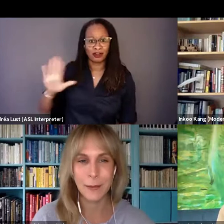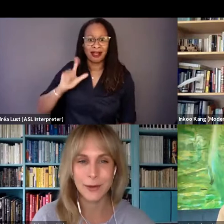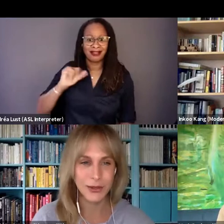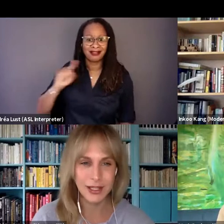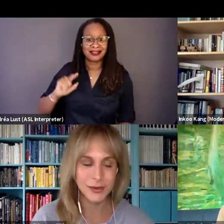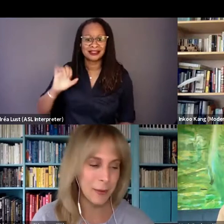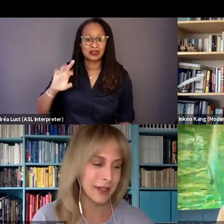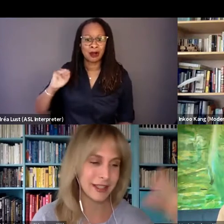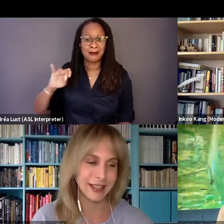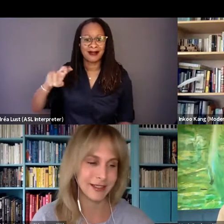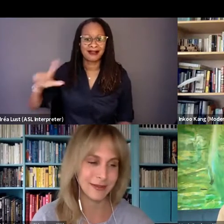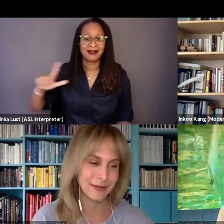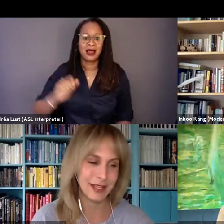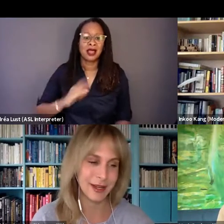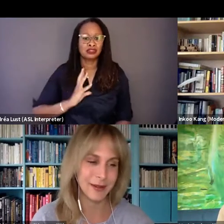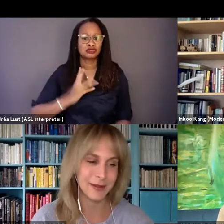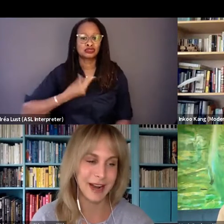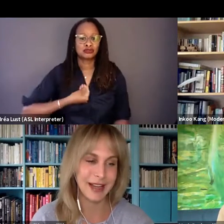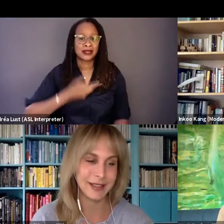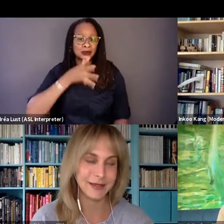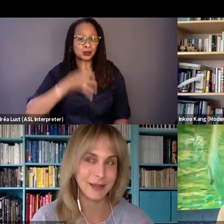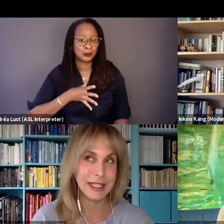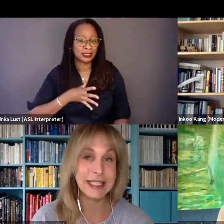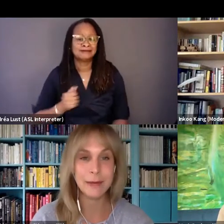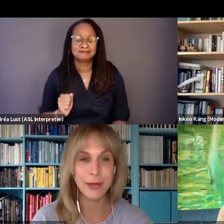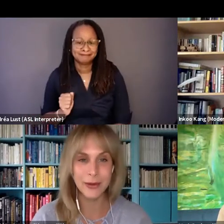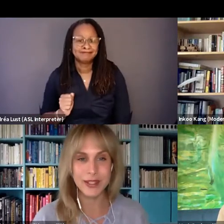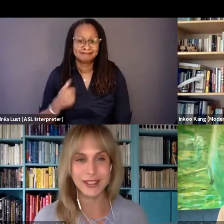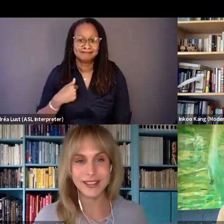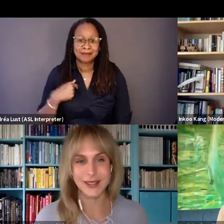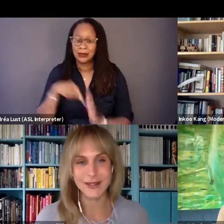I'm a trans woman, and I am a deep enthusiast of the history